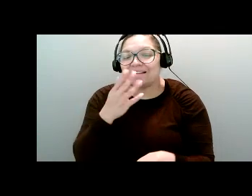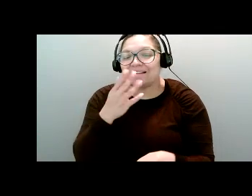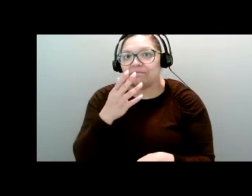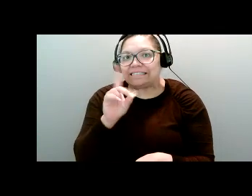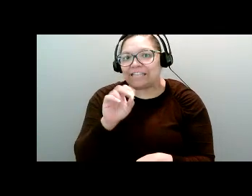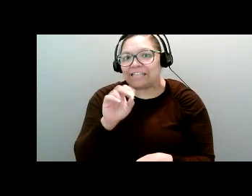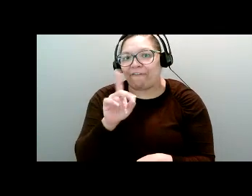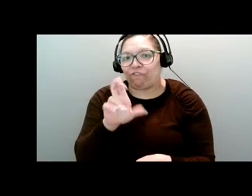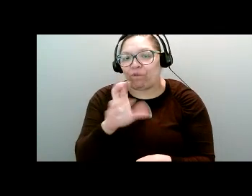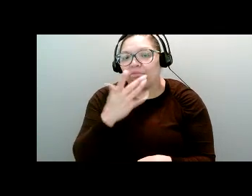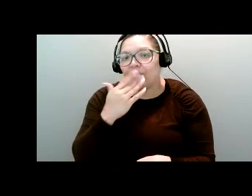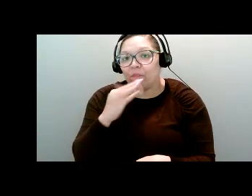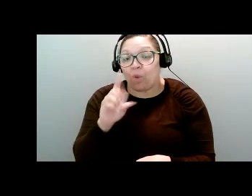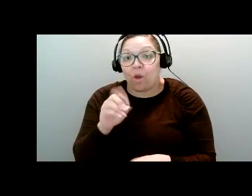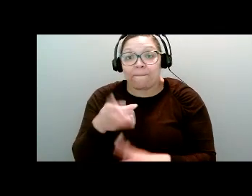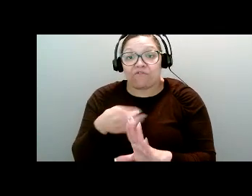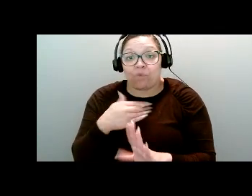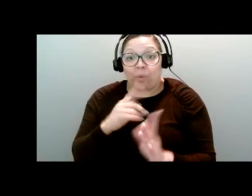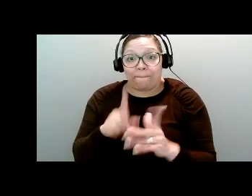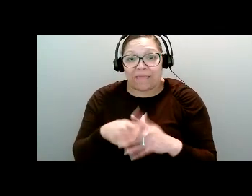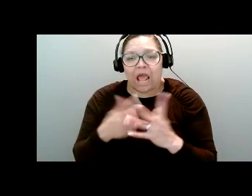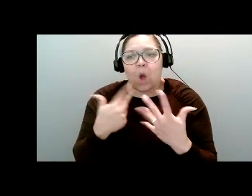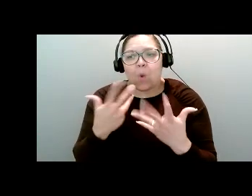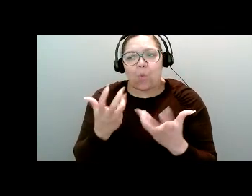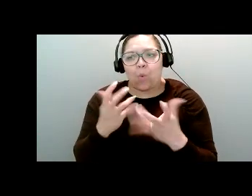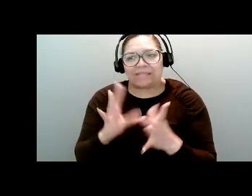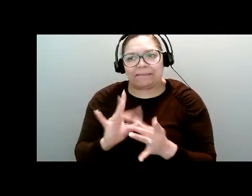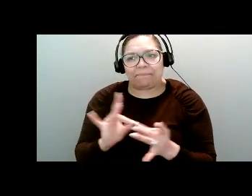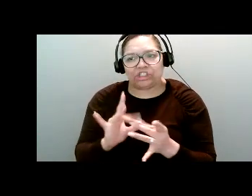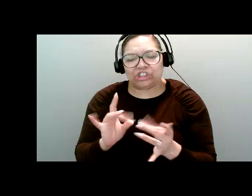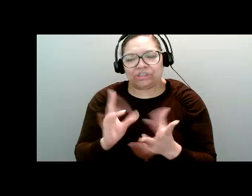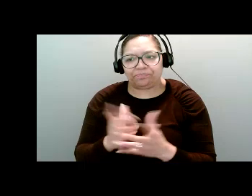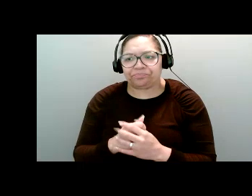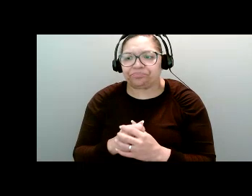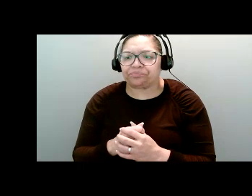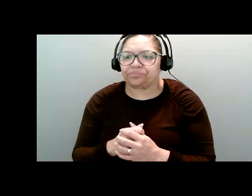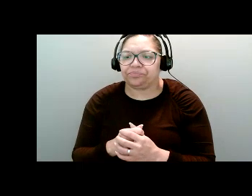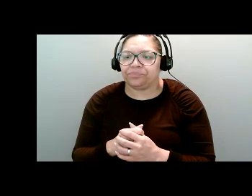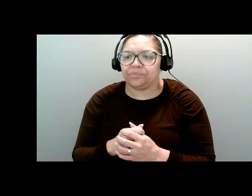Before we begin, I do want to mention that we will just go